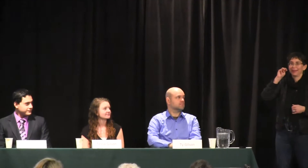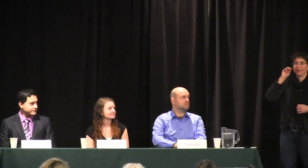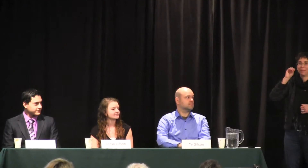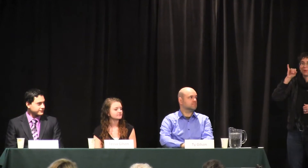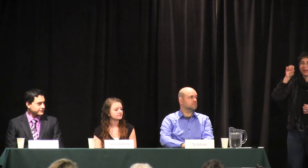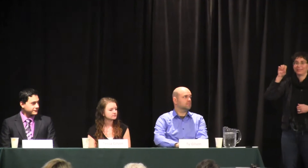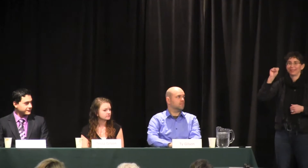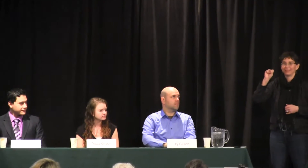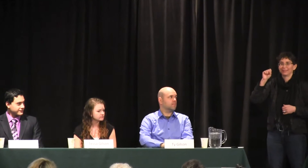And at the end here on my right